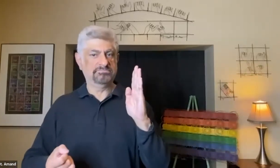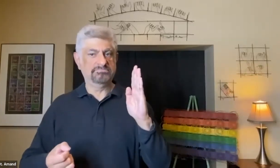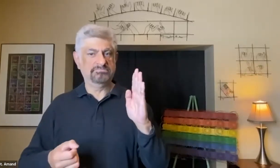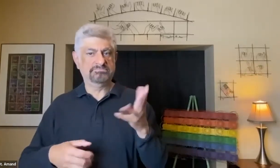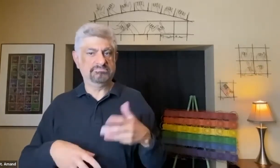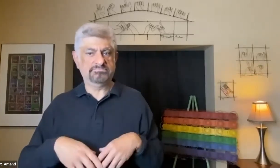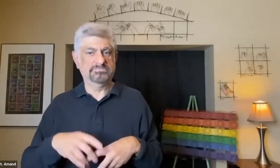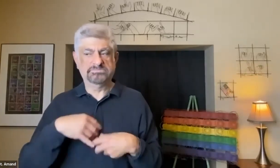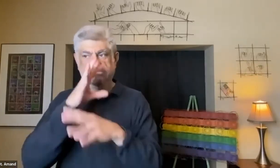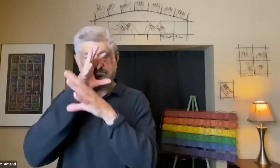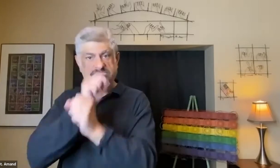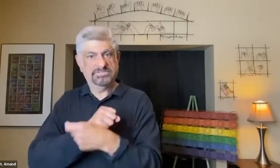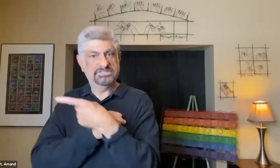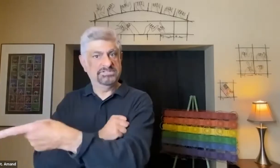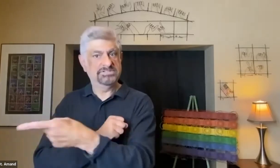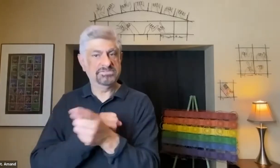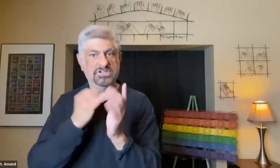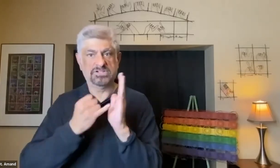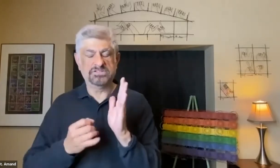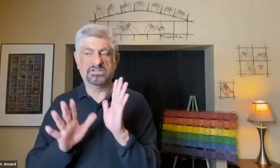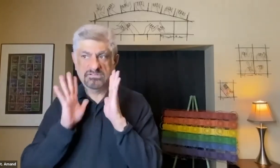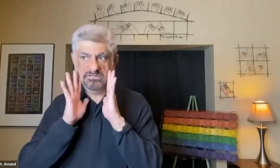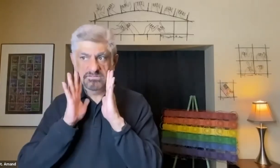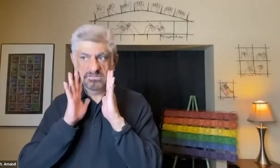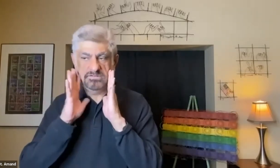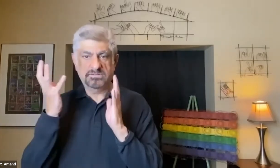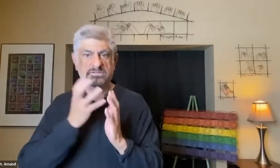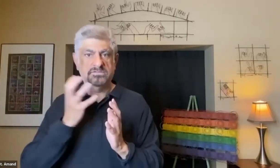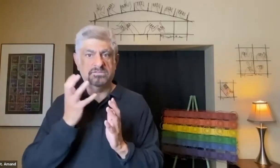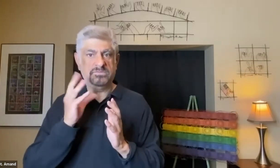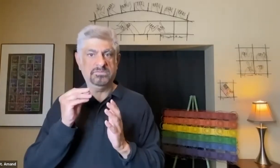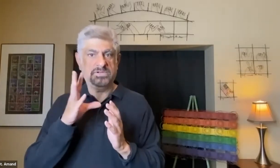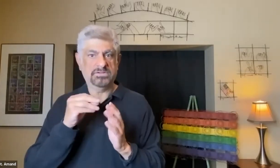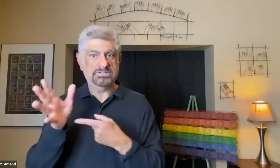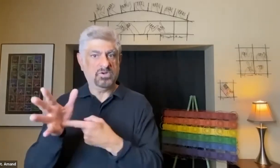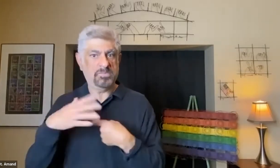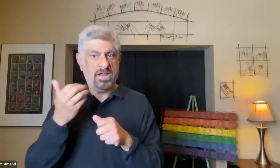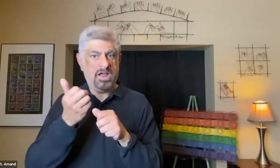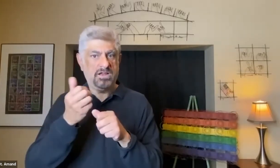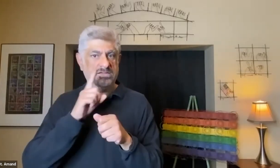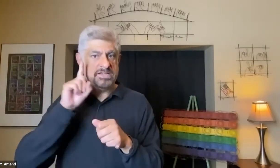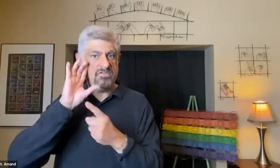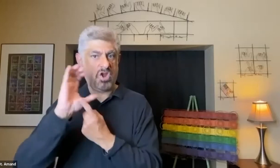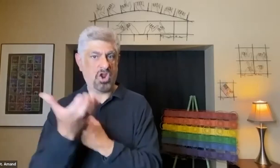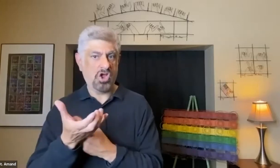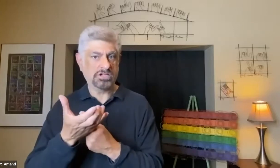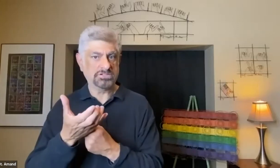and just made all sorts of artwork from it. Just--I love his designs in his artwork.